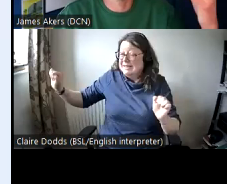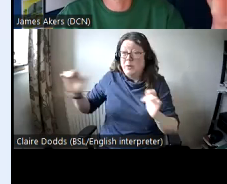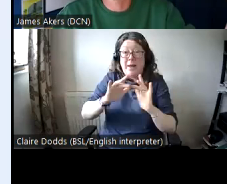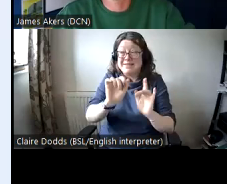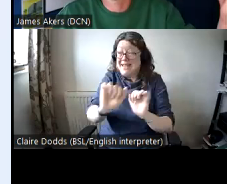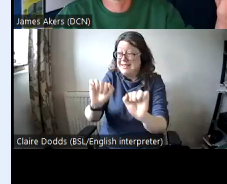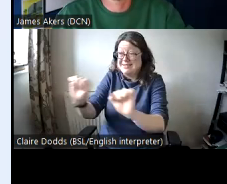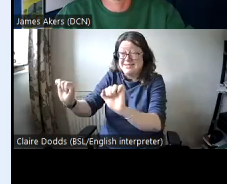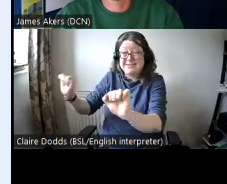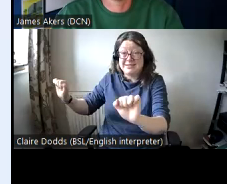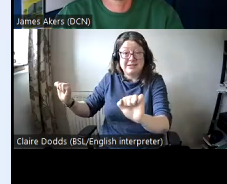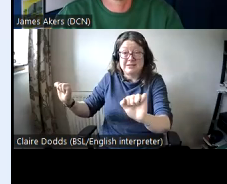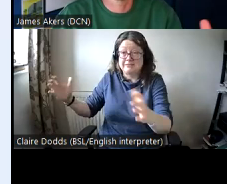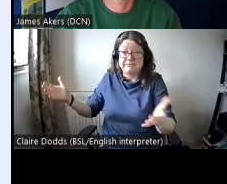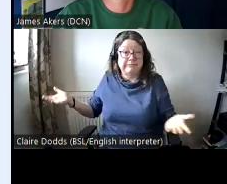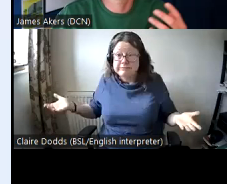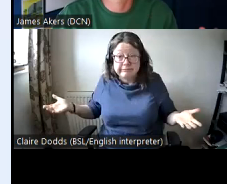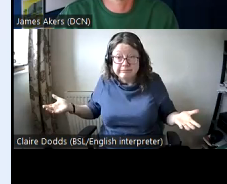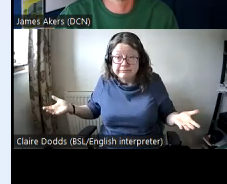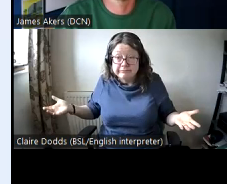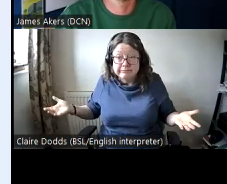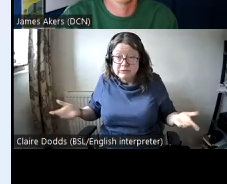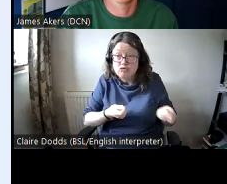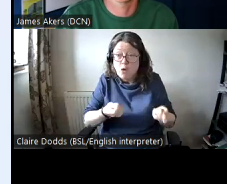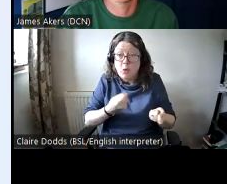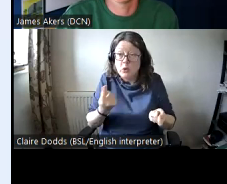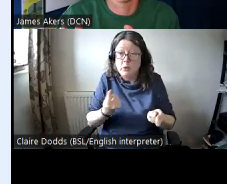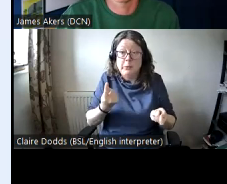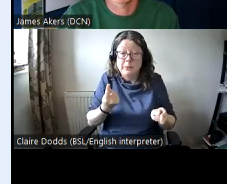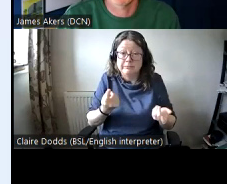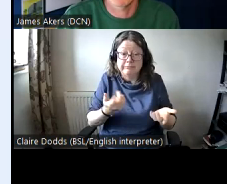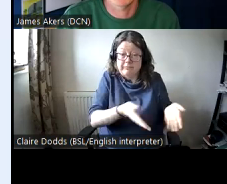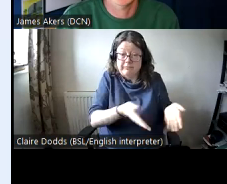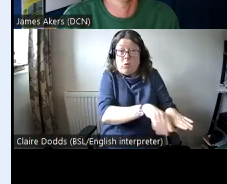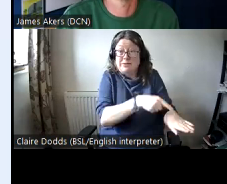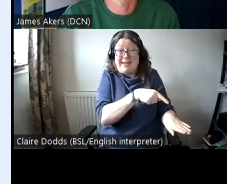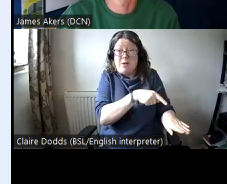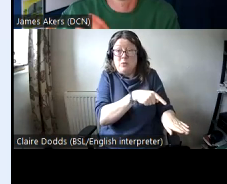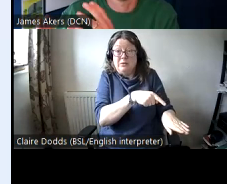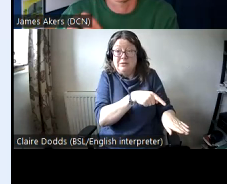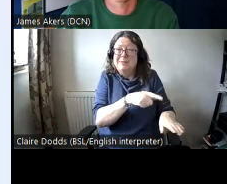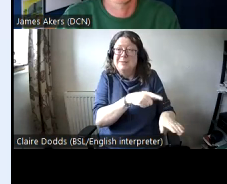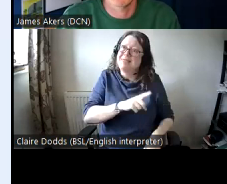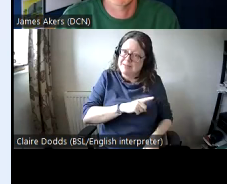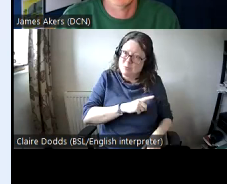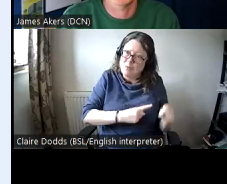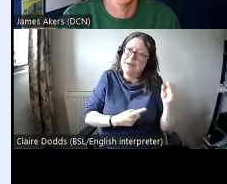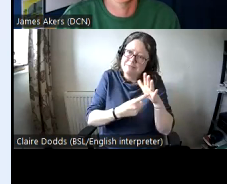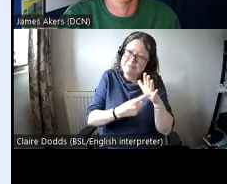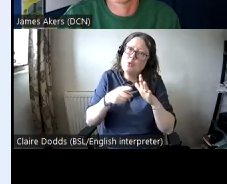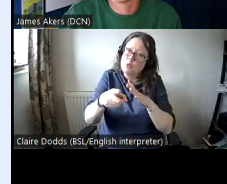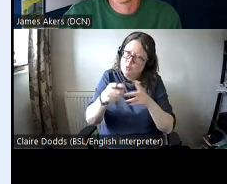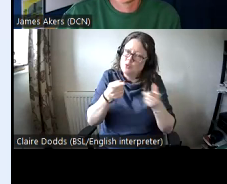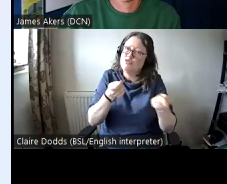by something that doesn't exist. That's why it's so important for you to actually control your own account and then control your own properties as well.